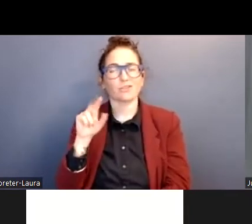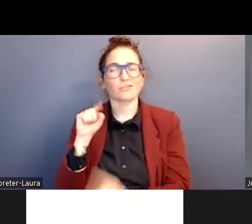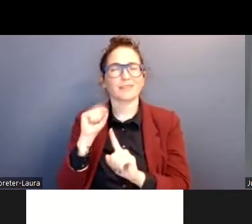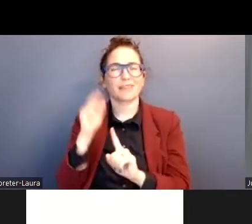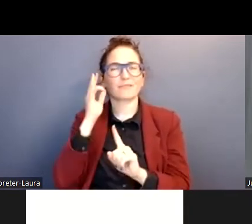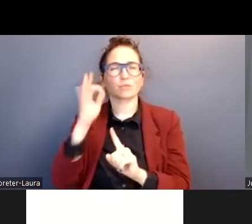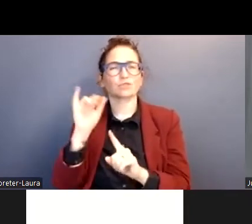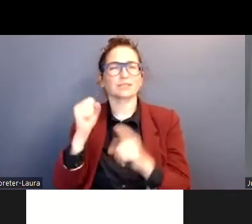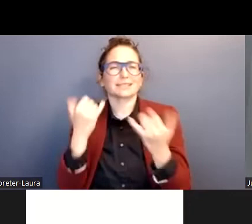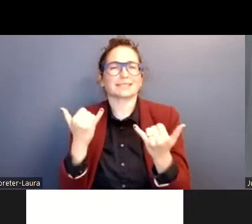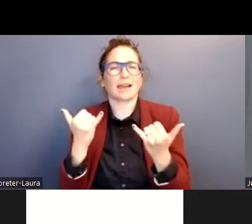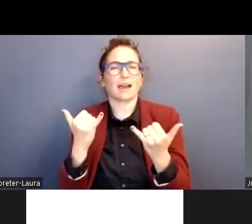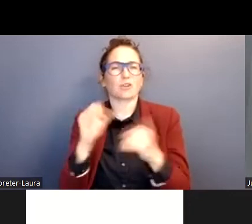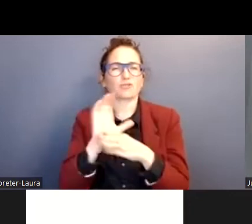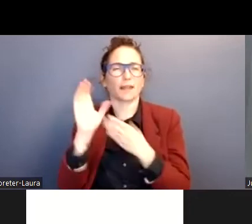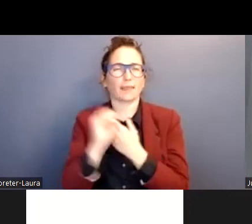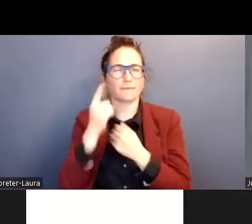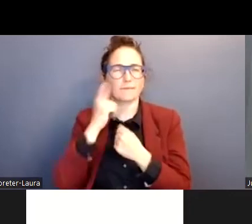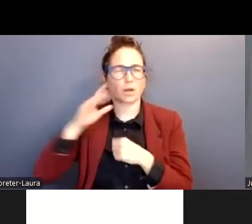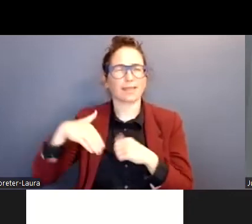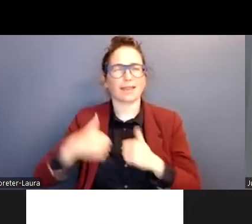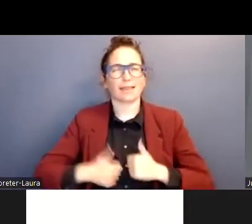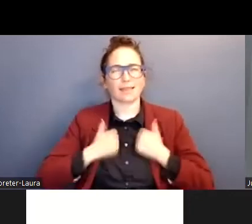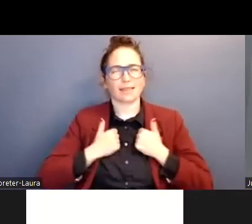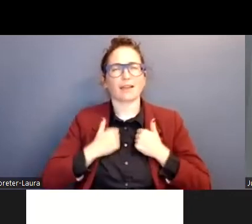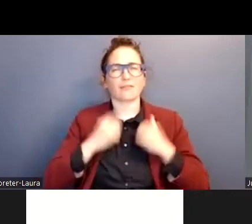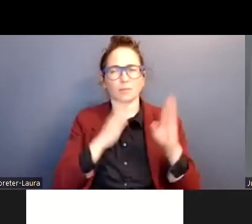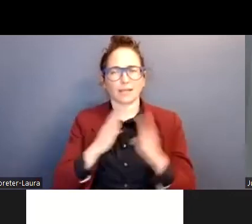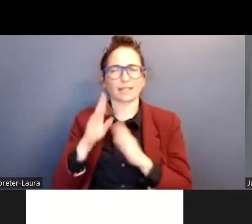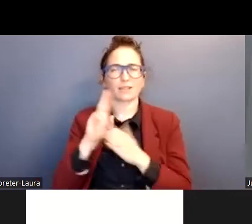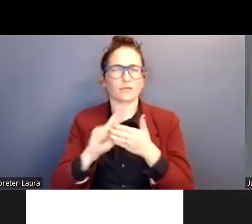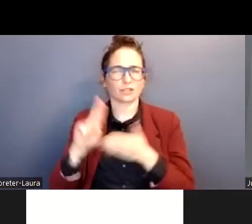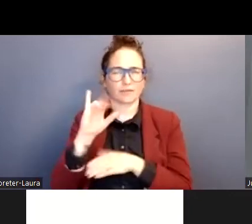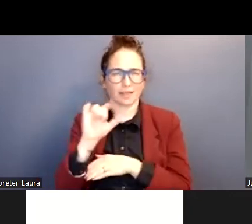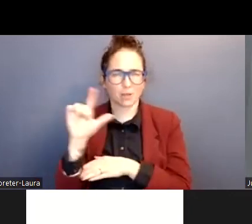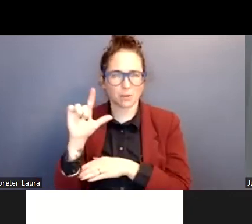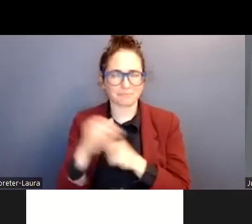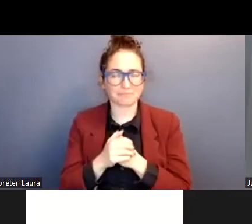late life planning through the University of Illinois. Outside of my work, I had been a